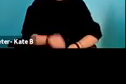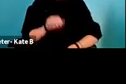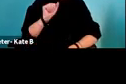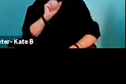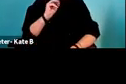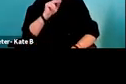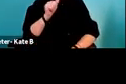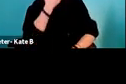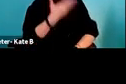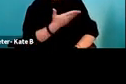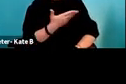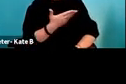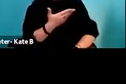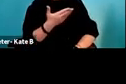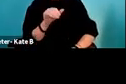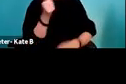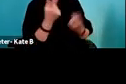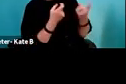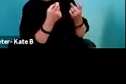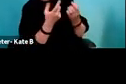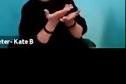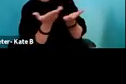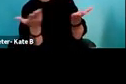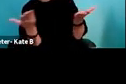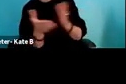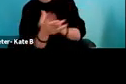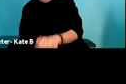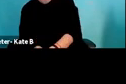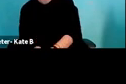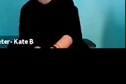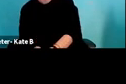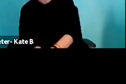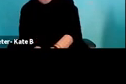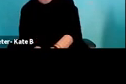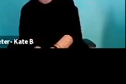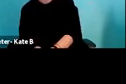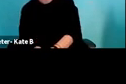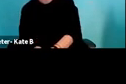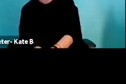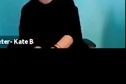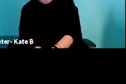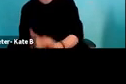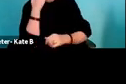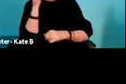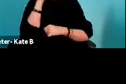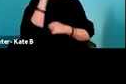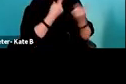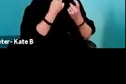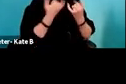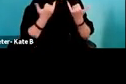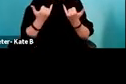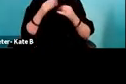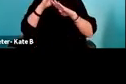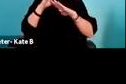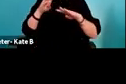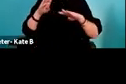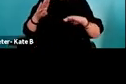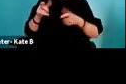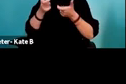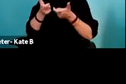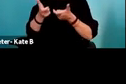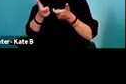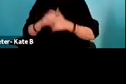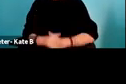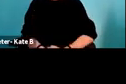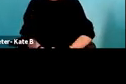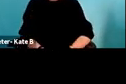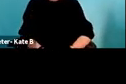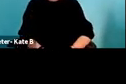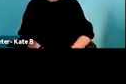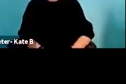you. Any other questions? Yesterday we had lots and lots and today everybody's being